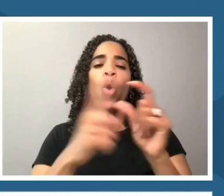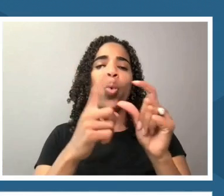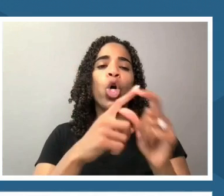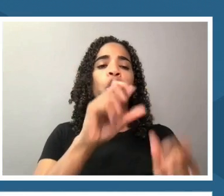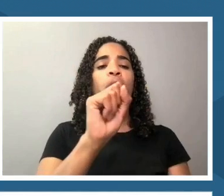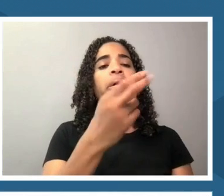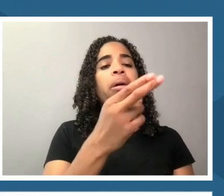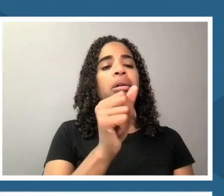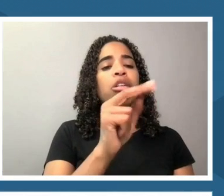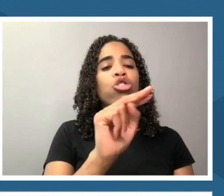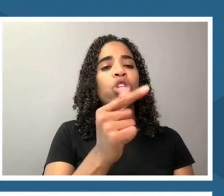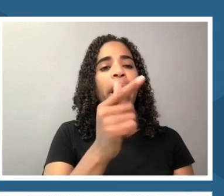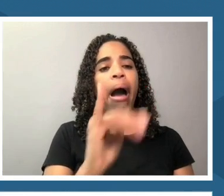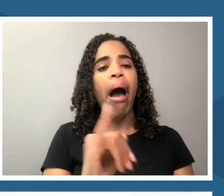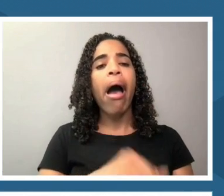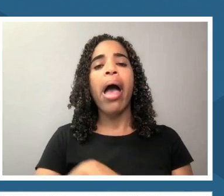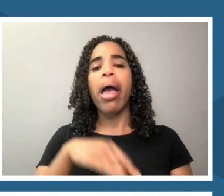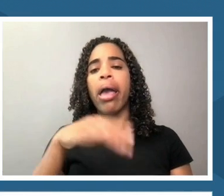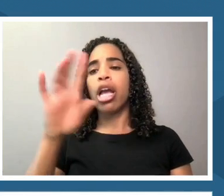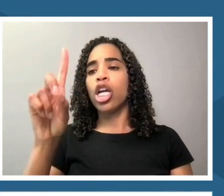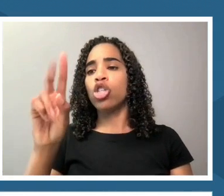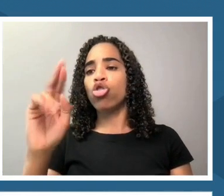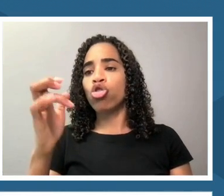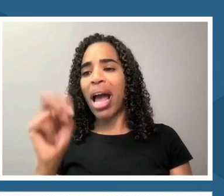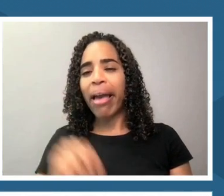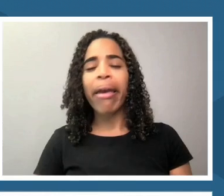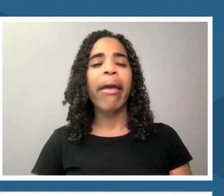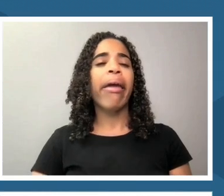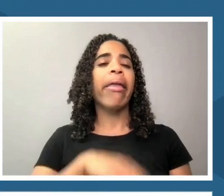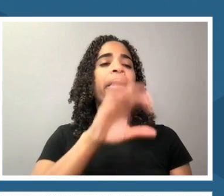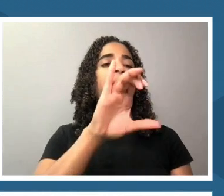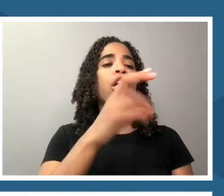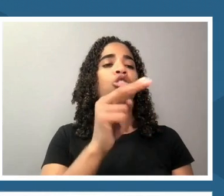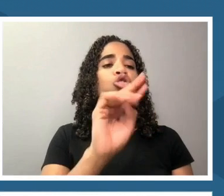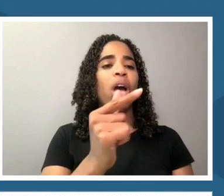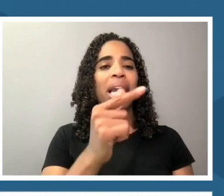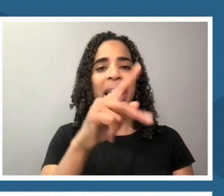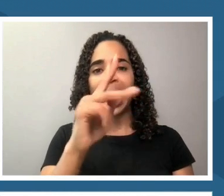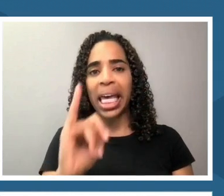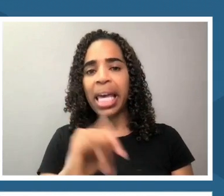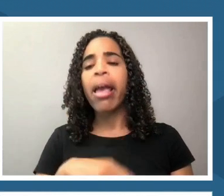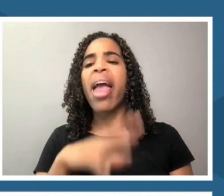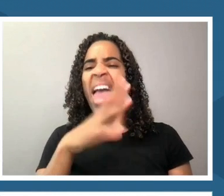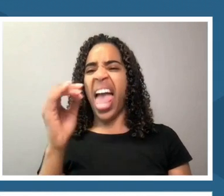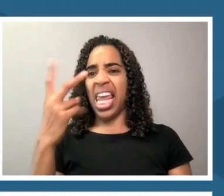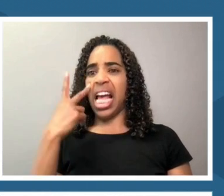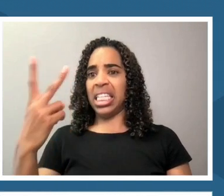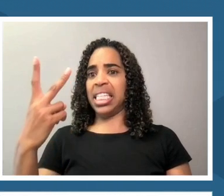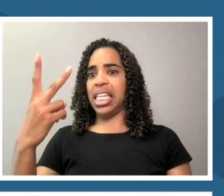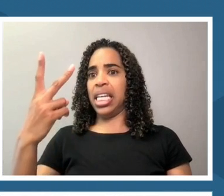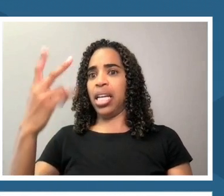dragon chunking and a picture of a dragon on the right